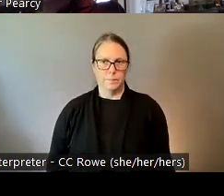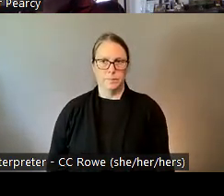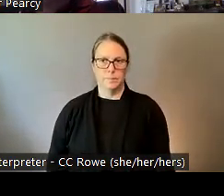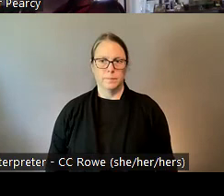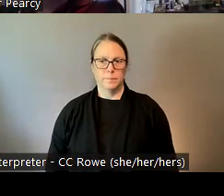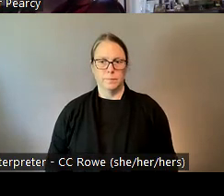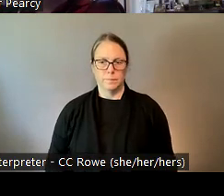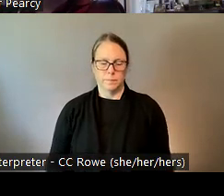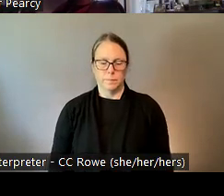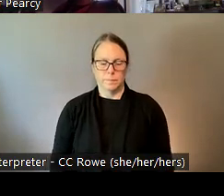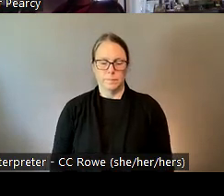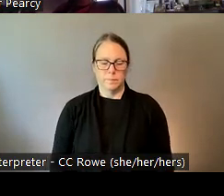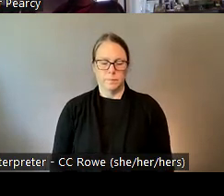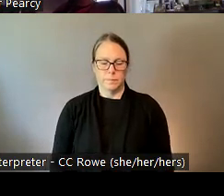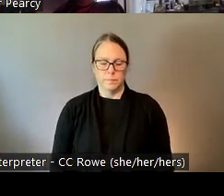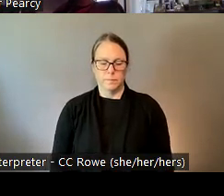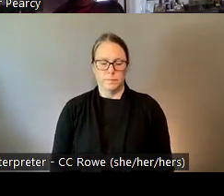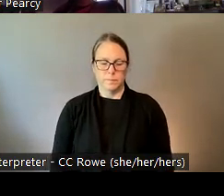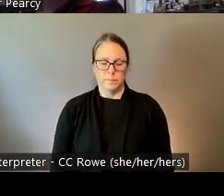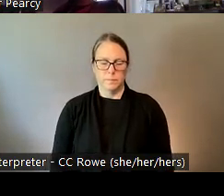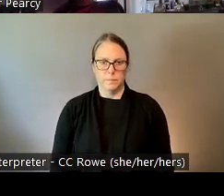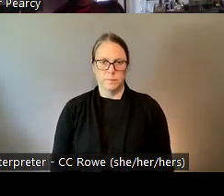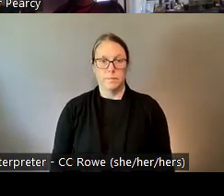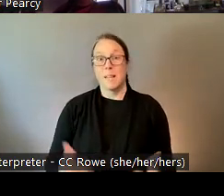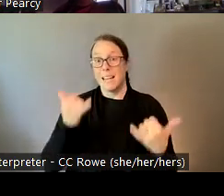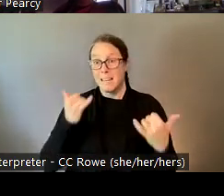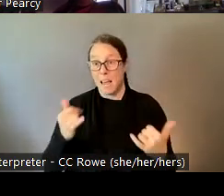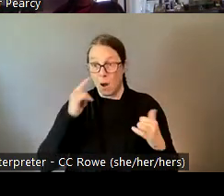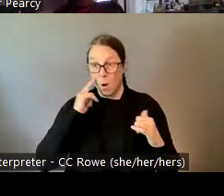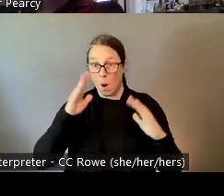So now hopefully we are all looking at my Adobe screen